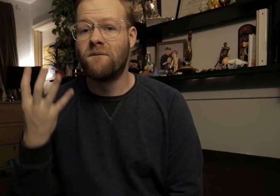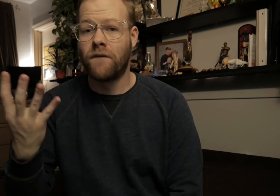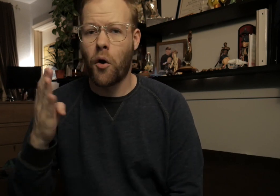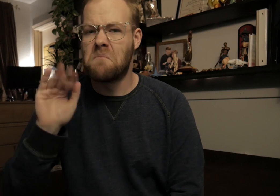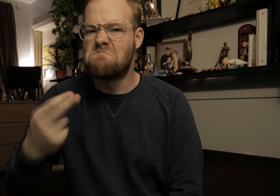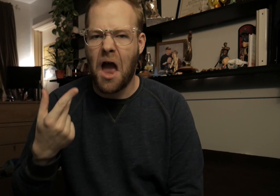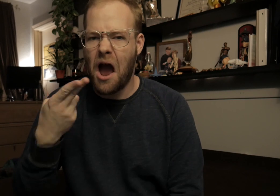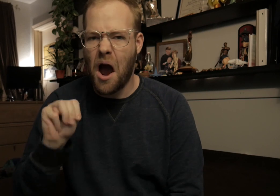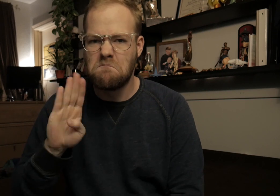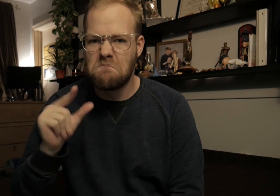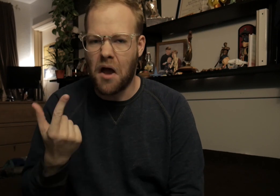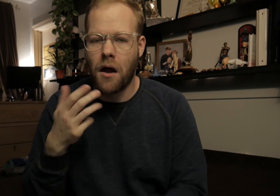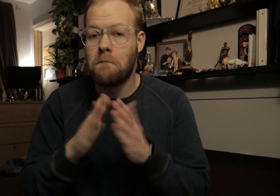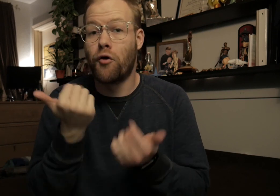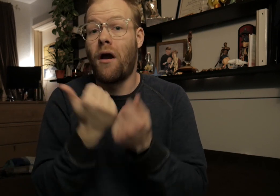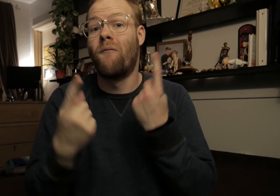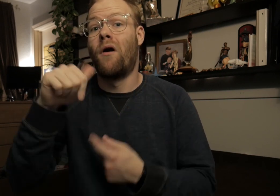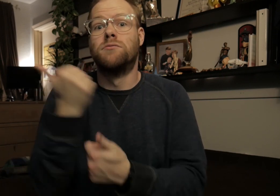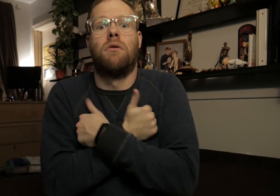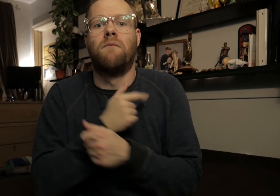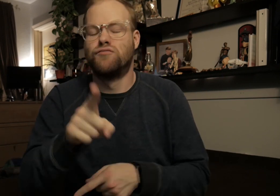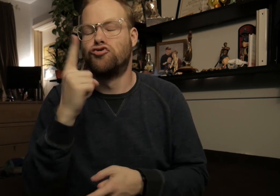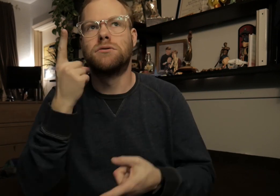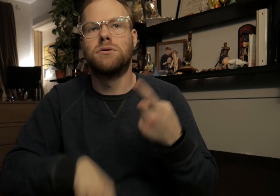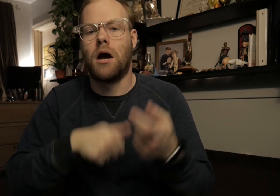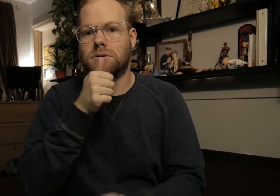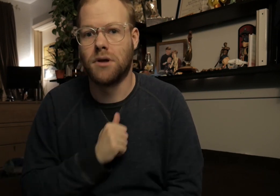4. Bah, Humbug! - A book that everyone else loves that you just can't stand.